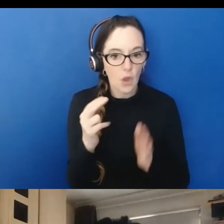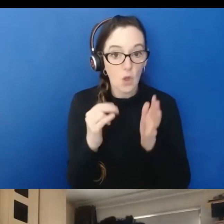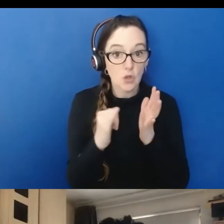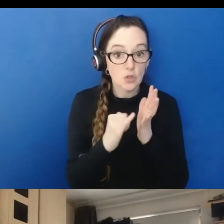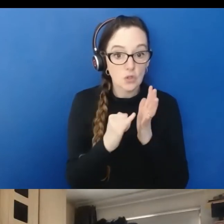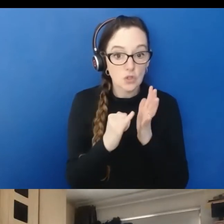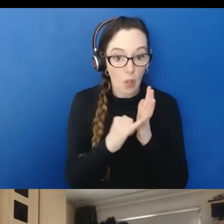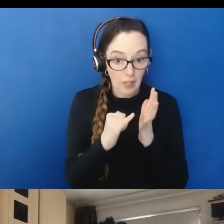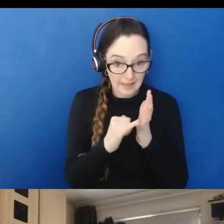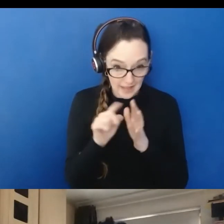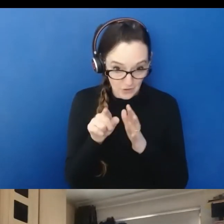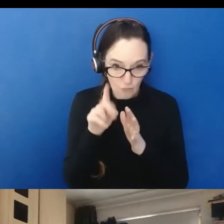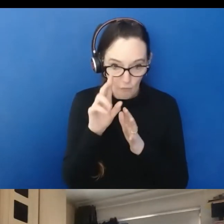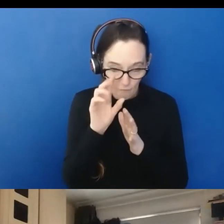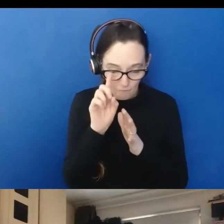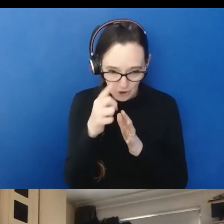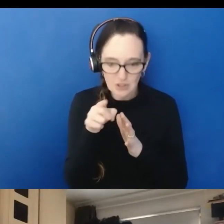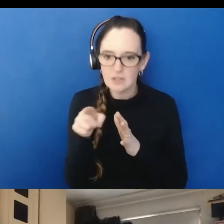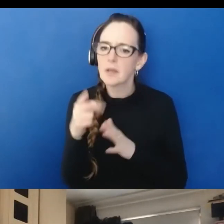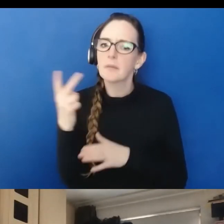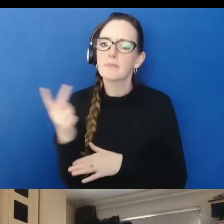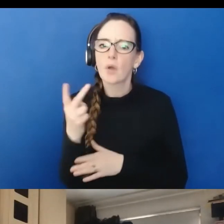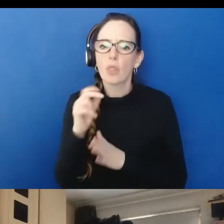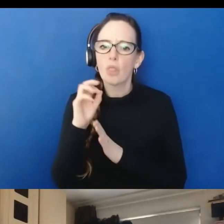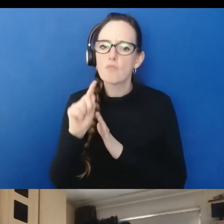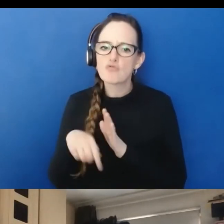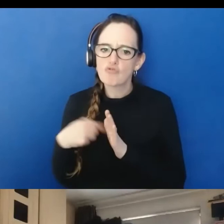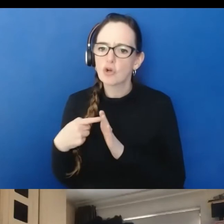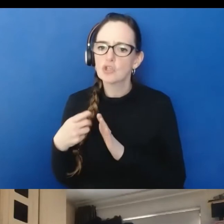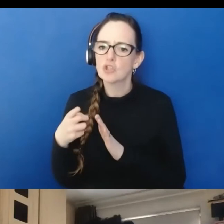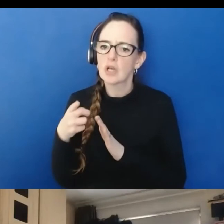both of your projects and ways of kind of working and being are so clearly underpinned